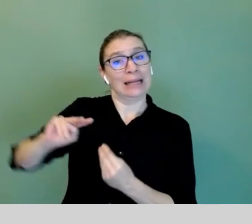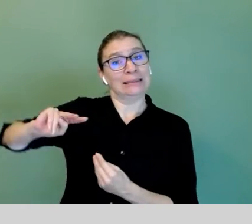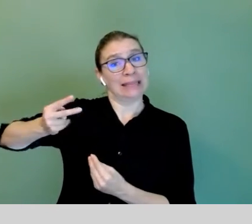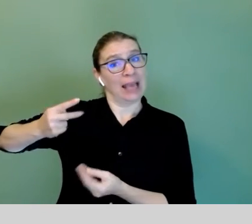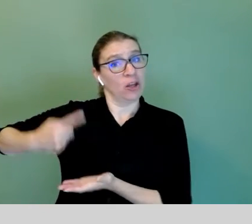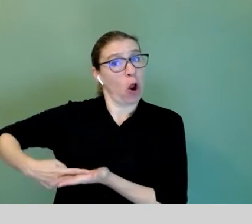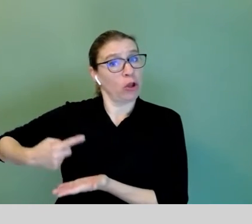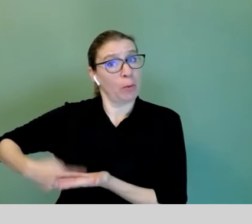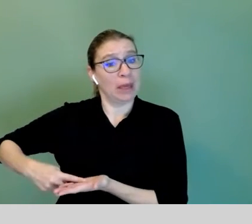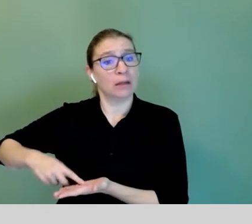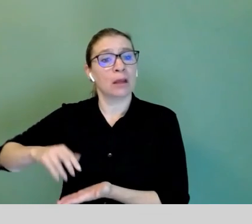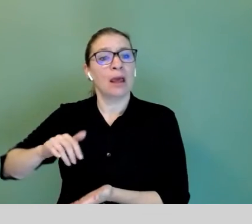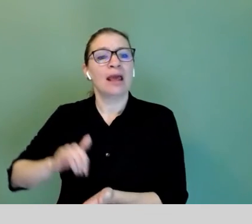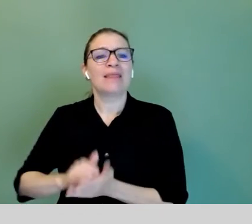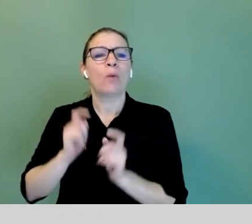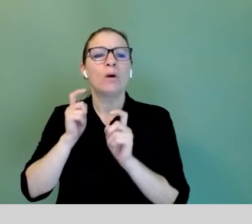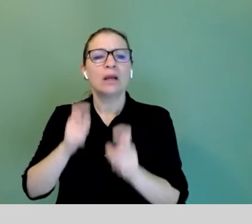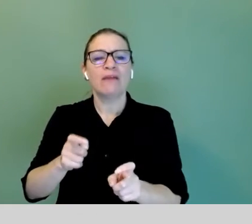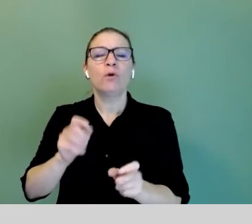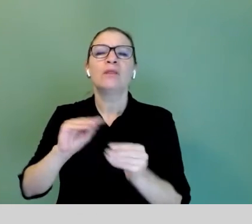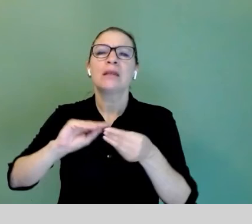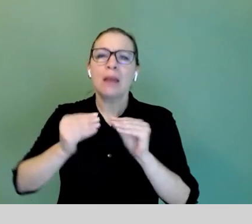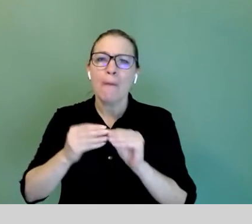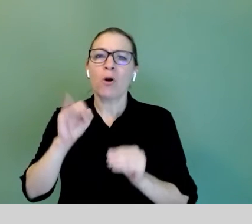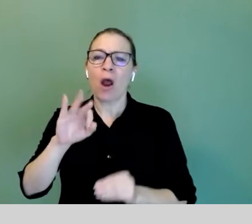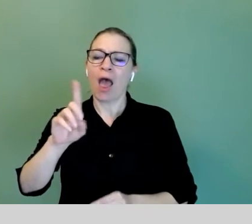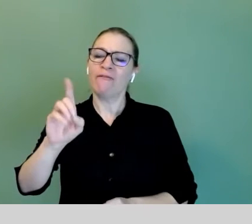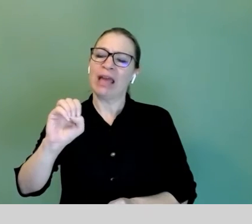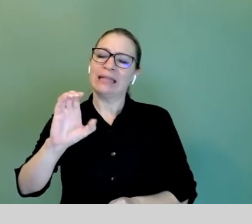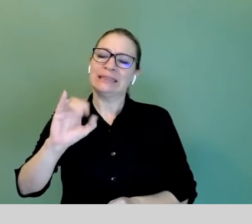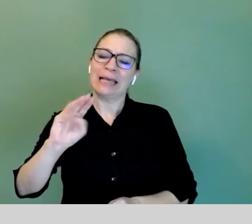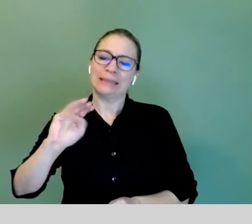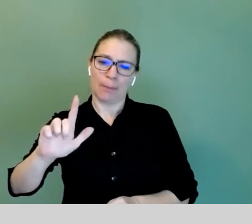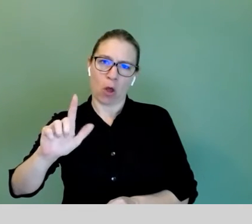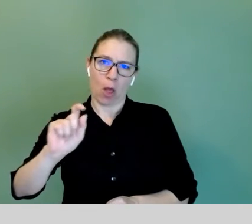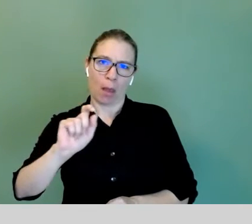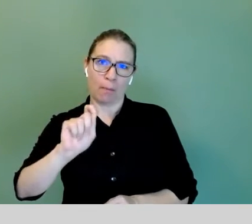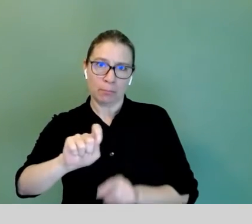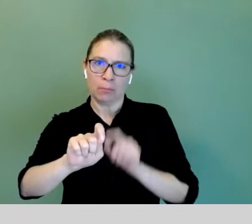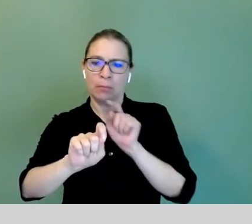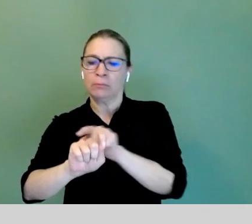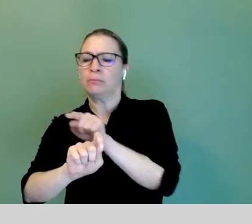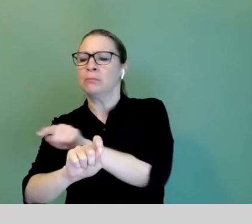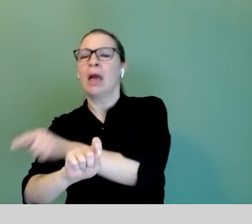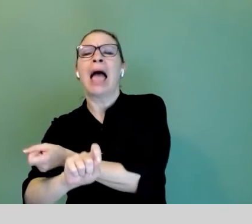when you add a second argument that gives you the number of decimal places you wanted to round to.